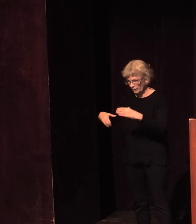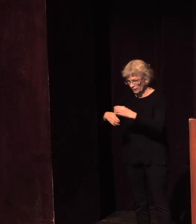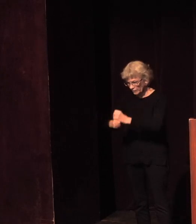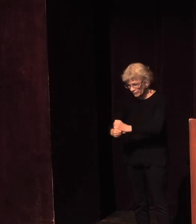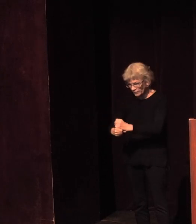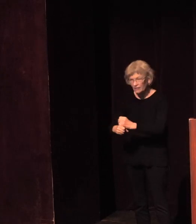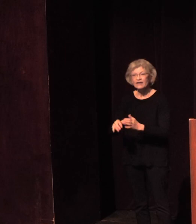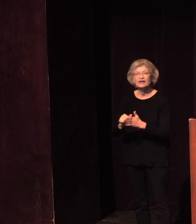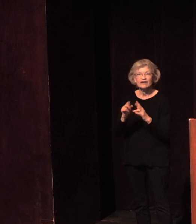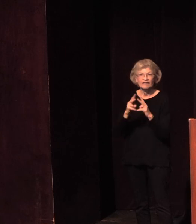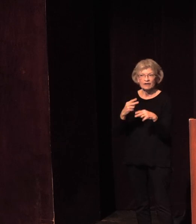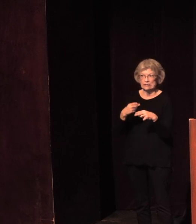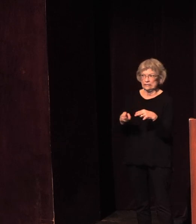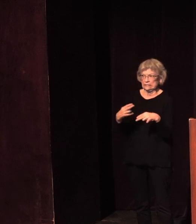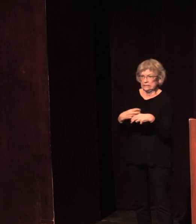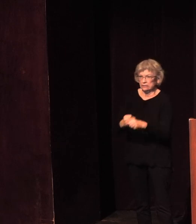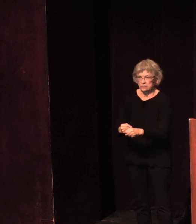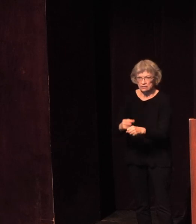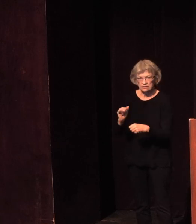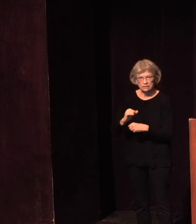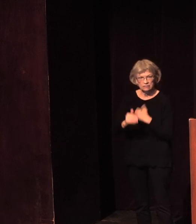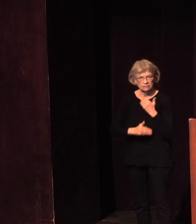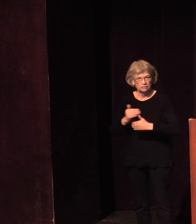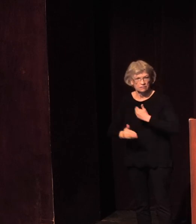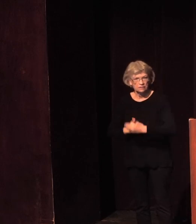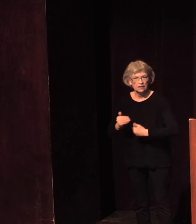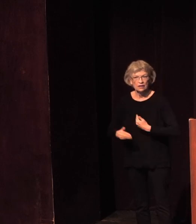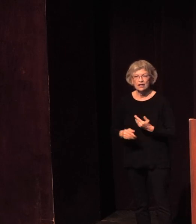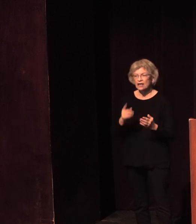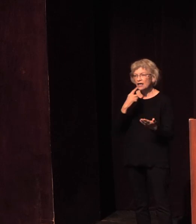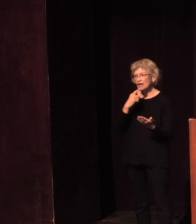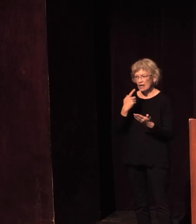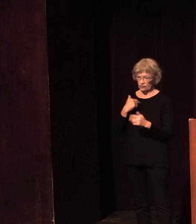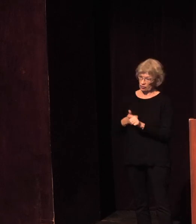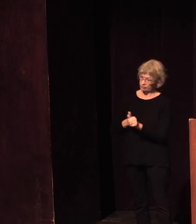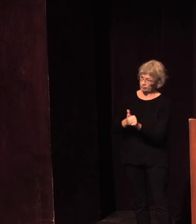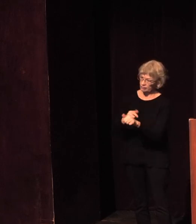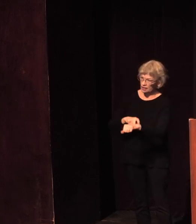trying to pack a whole day of in-service programming into a half-day, we have a very condensed format and